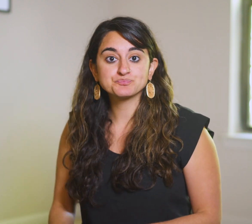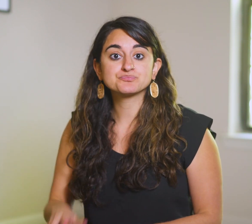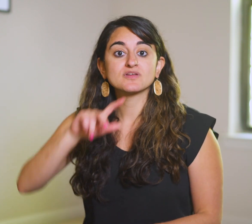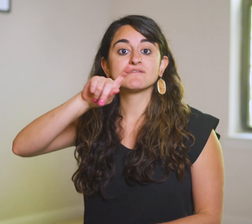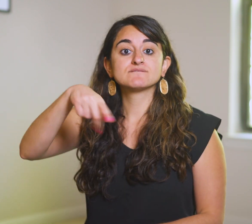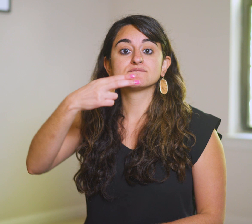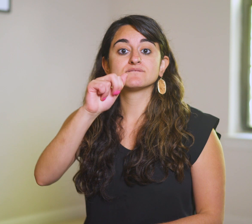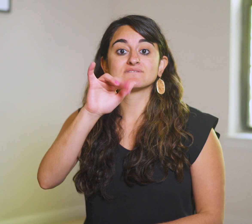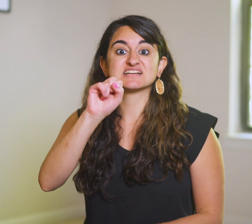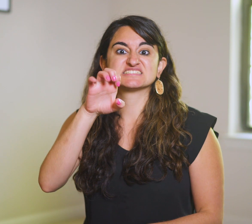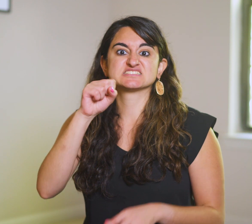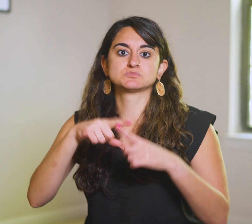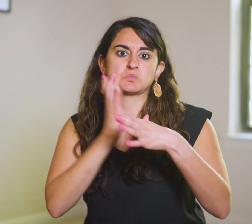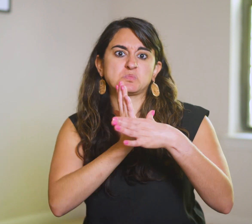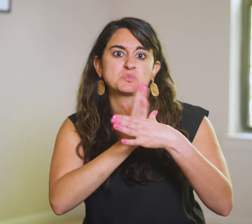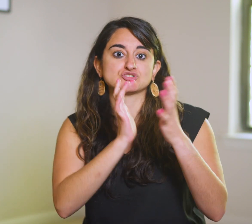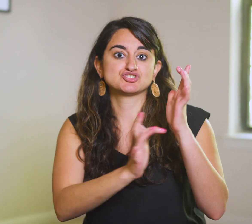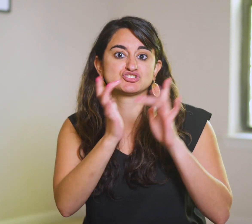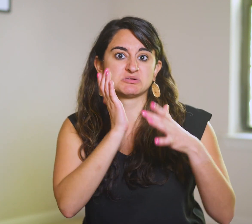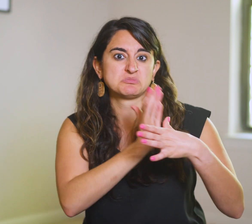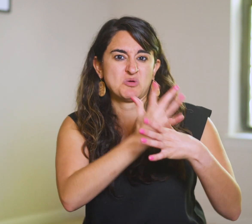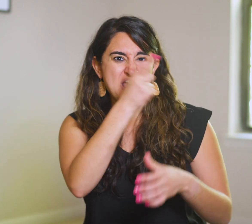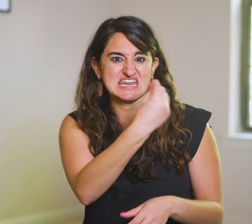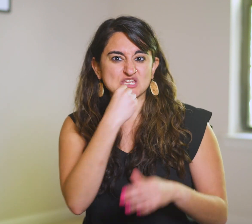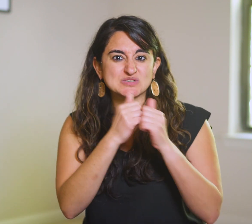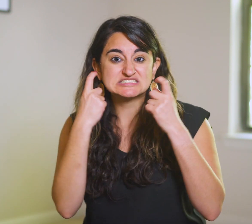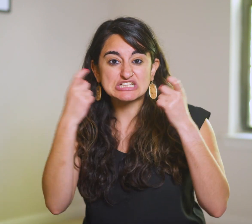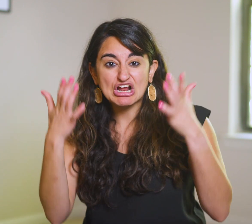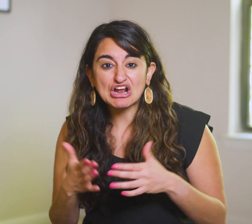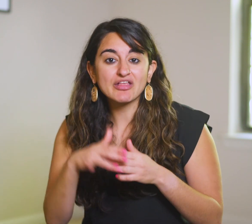The Pharisees harass Jesus for eating with sinners,